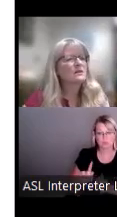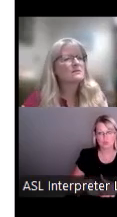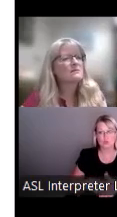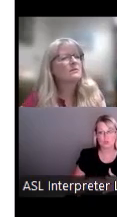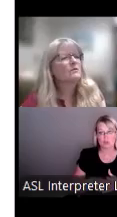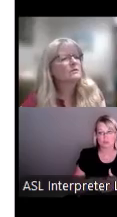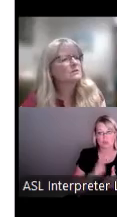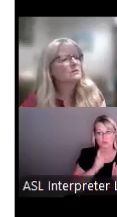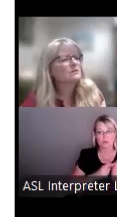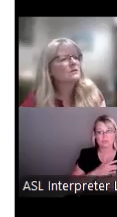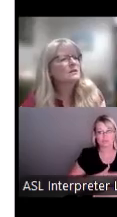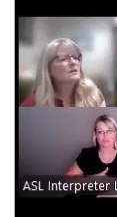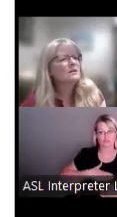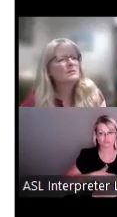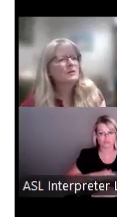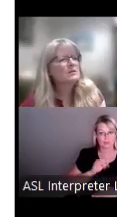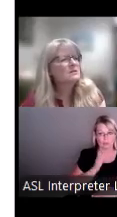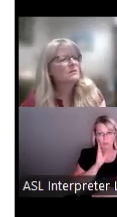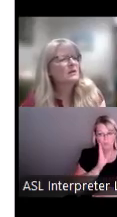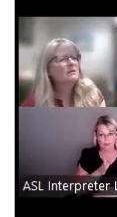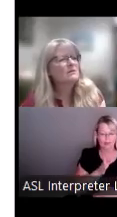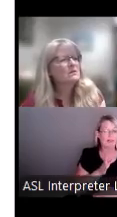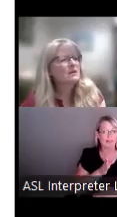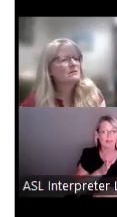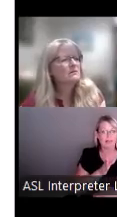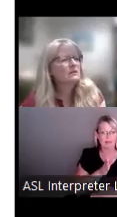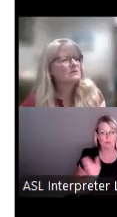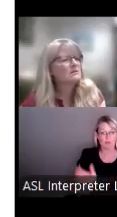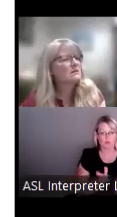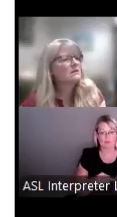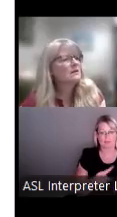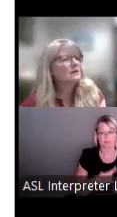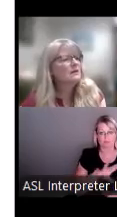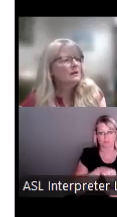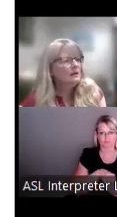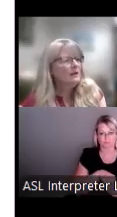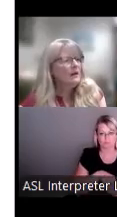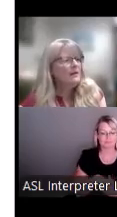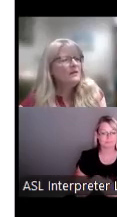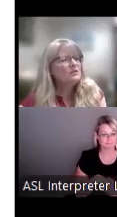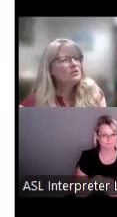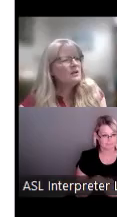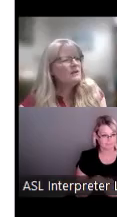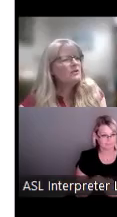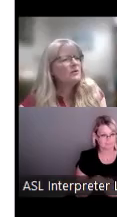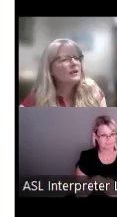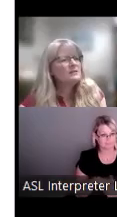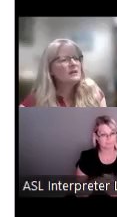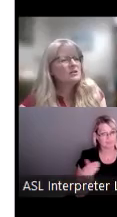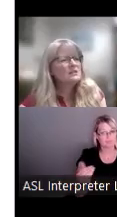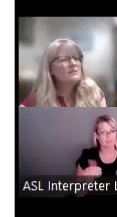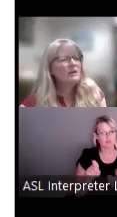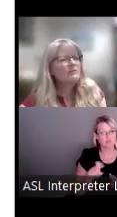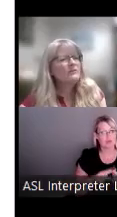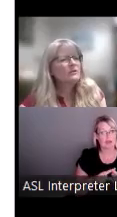things and be willing to participate in those activities, and then they should have a growing attention span for